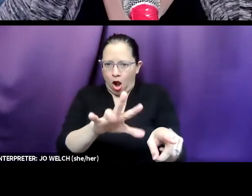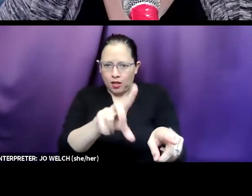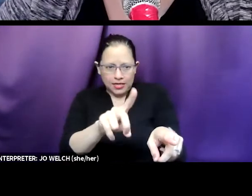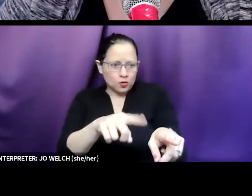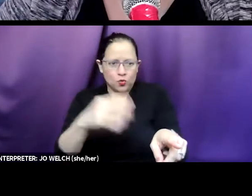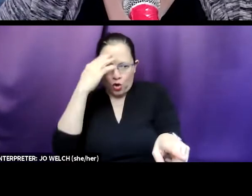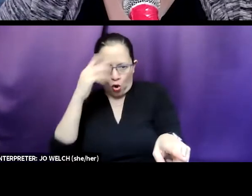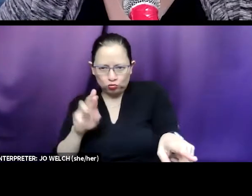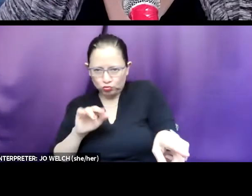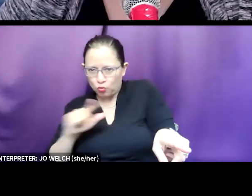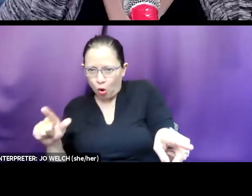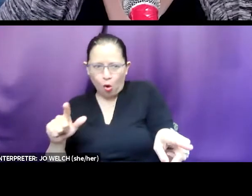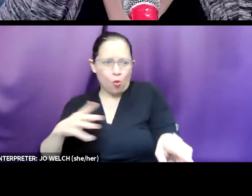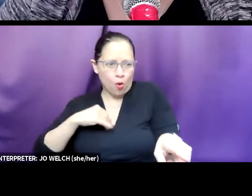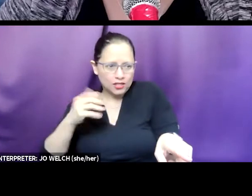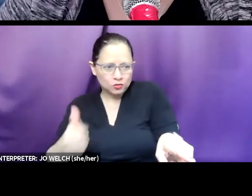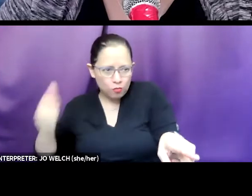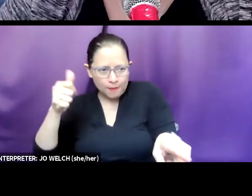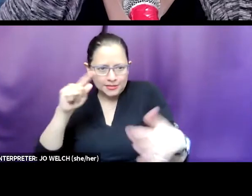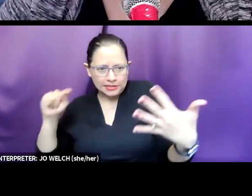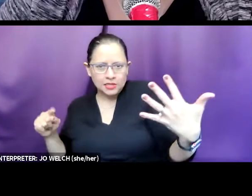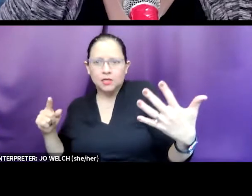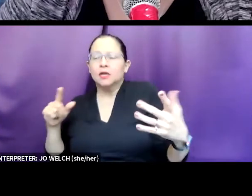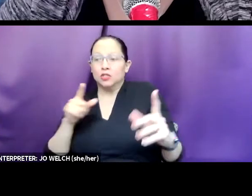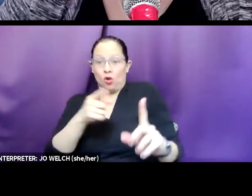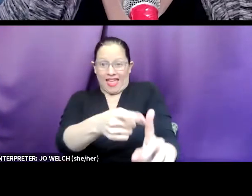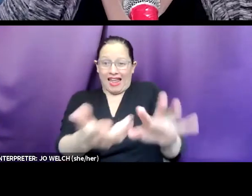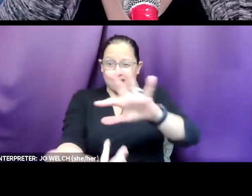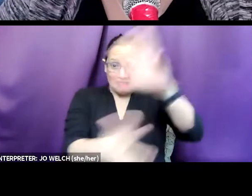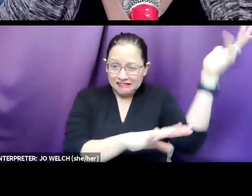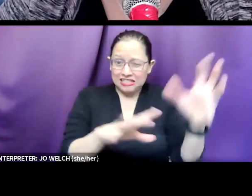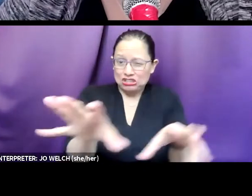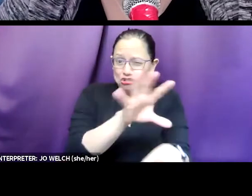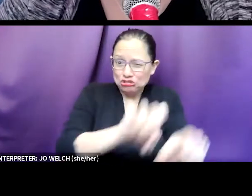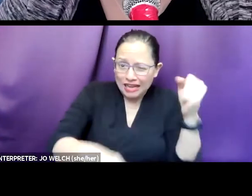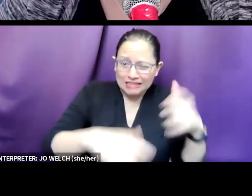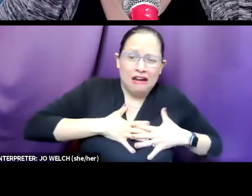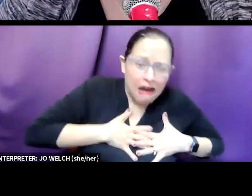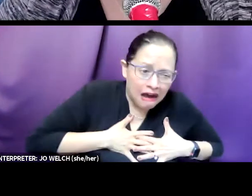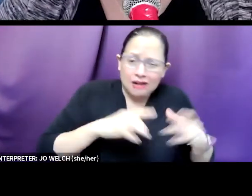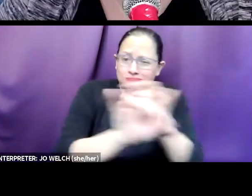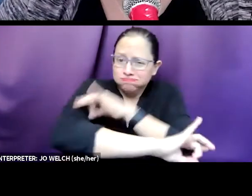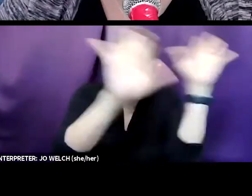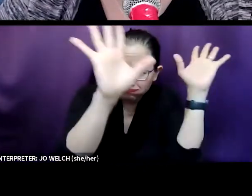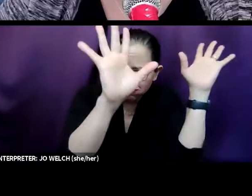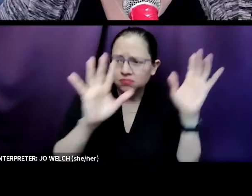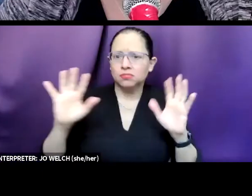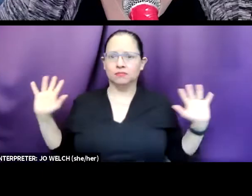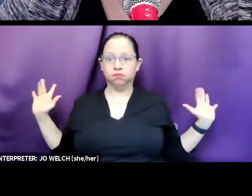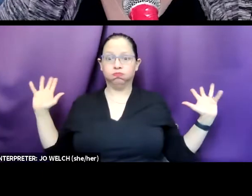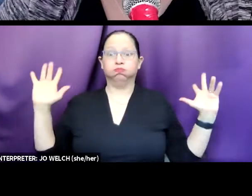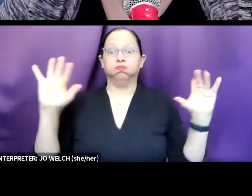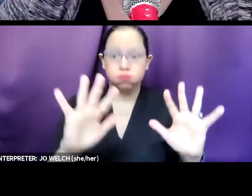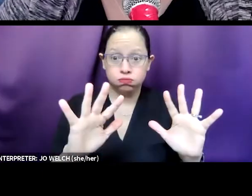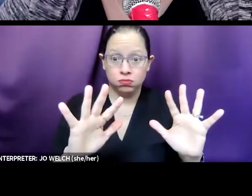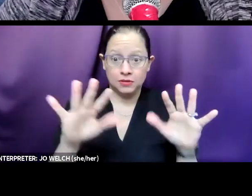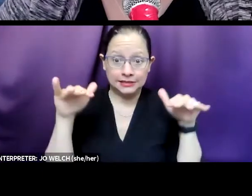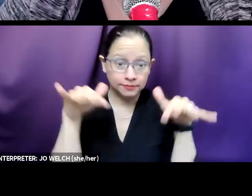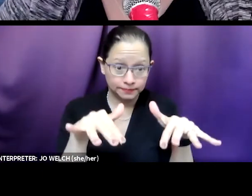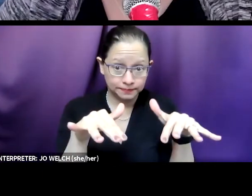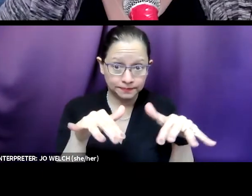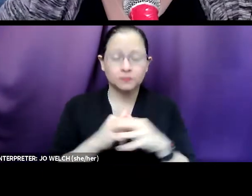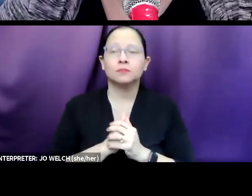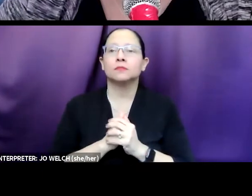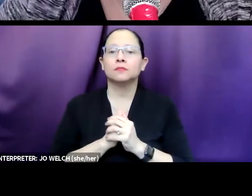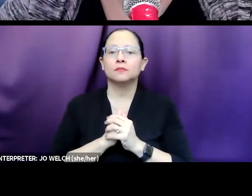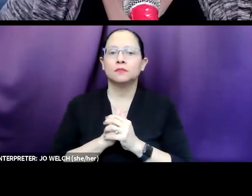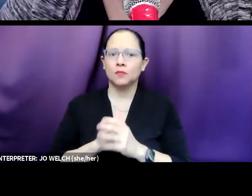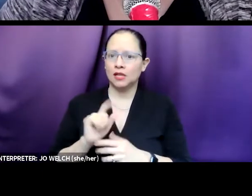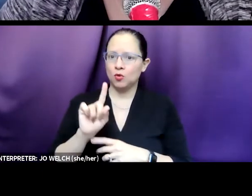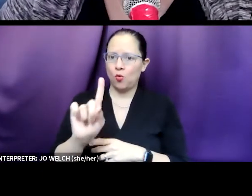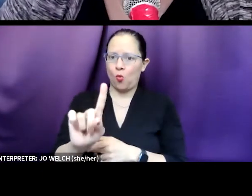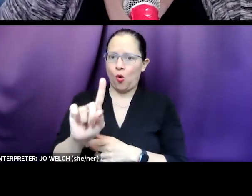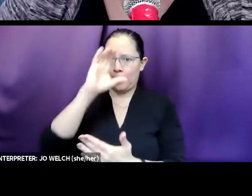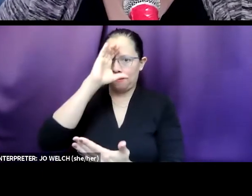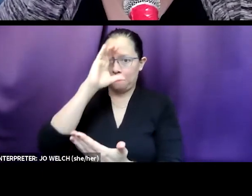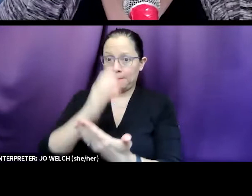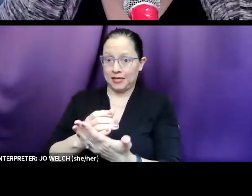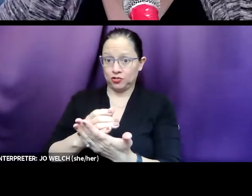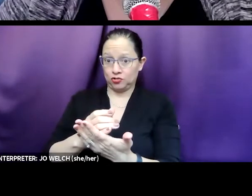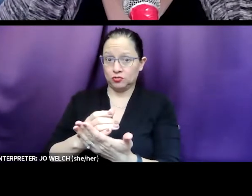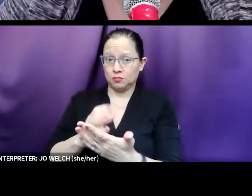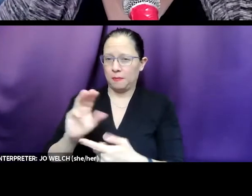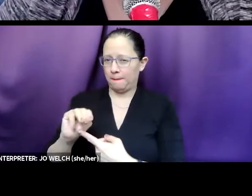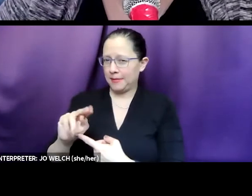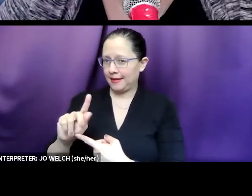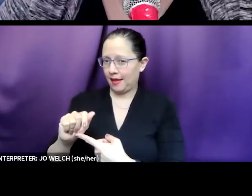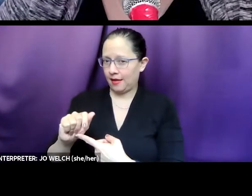there were going to be white supremacists everybody volleying for attention. And so one of the things that happened very quickly was there was a picture put up on an anonymous message board which, you know, many of us already know.